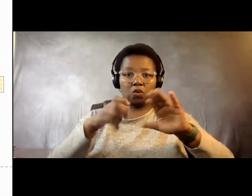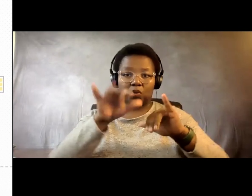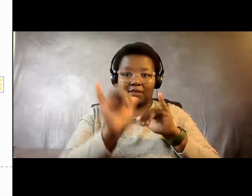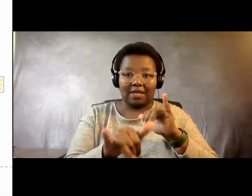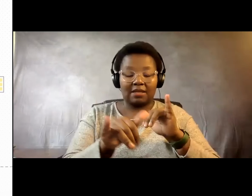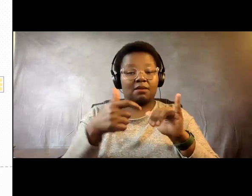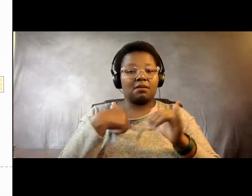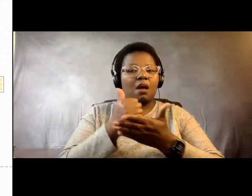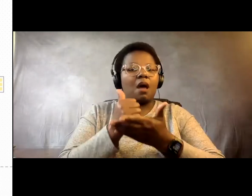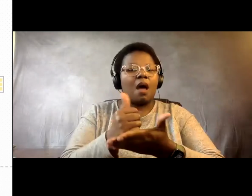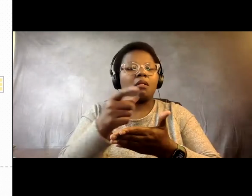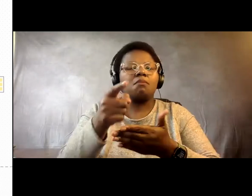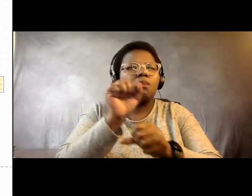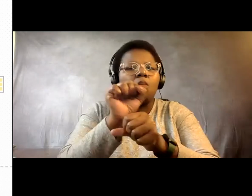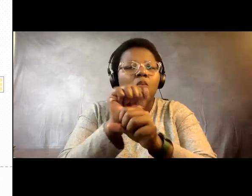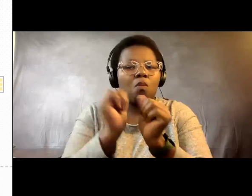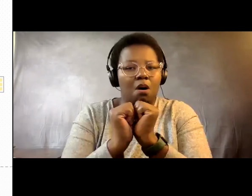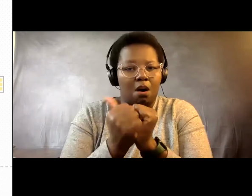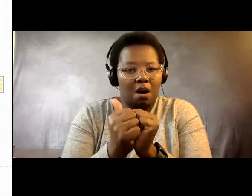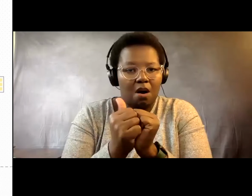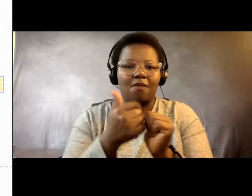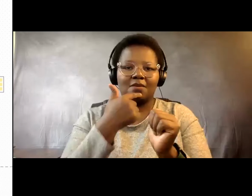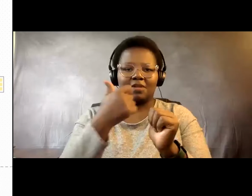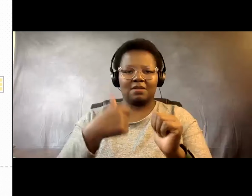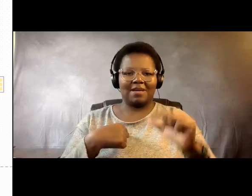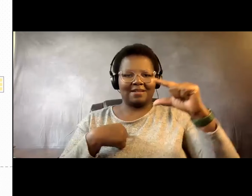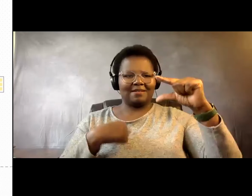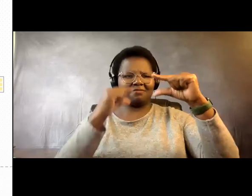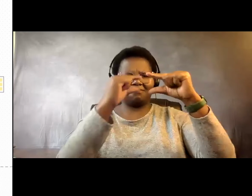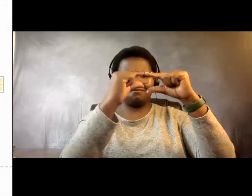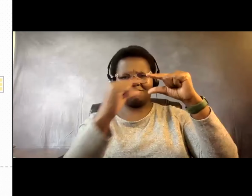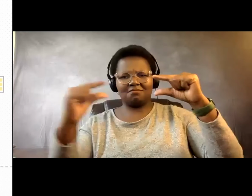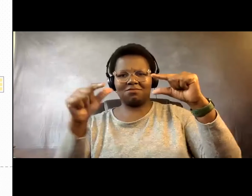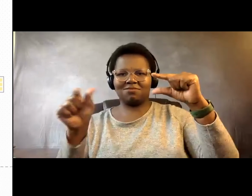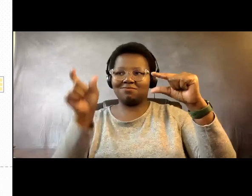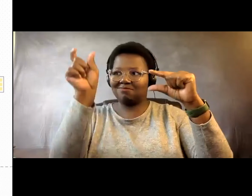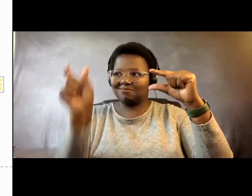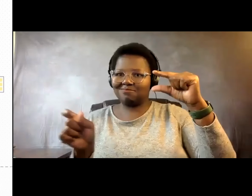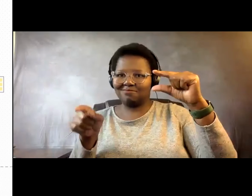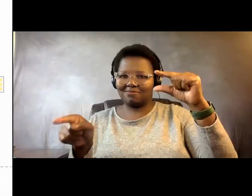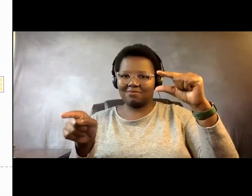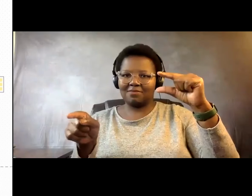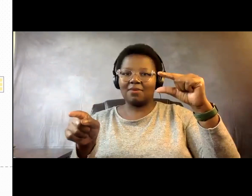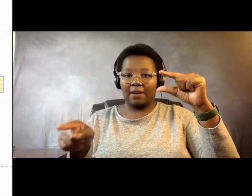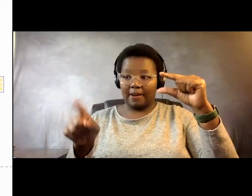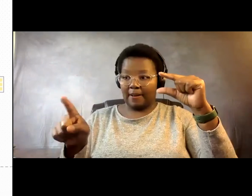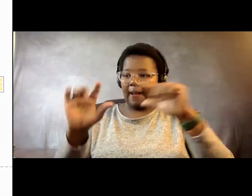supposed to work I put this kind of small little annotation directly on the mocap components. So I